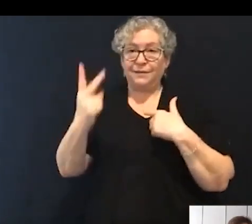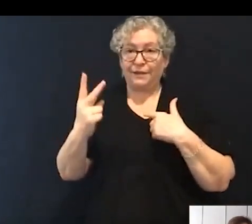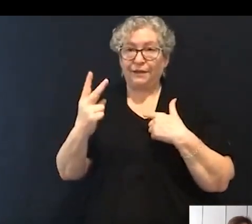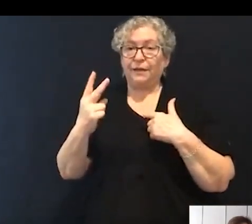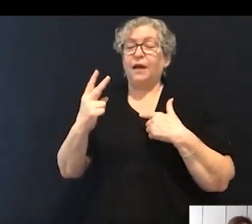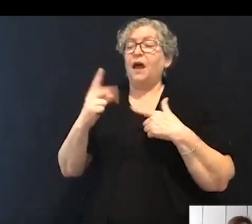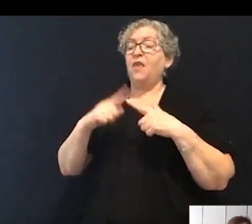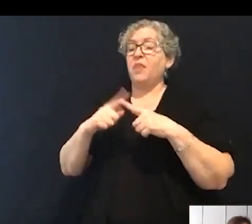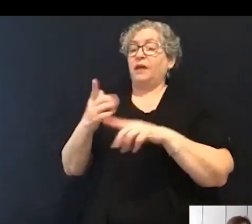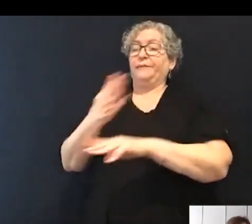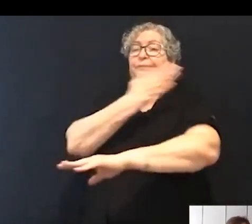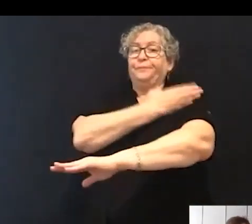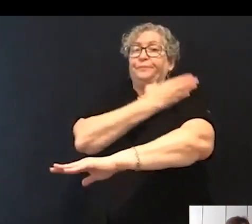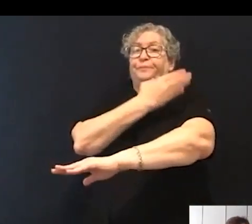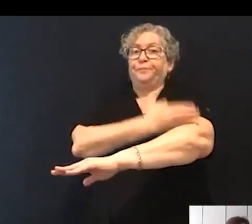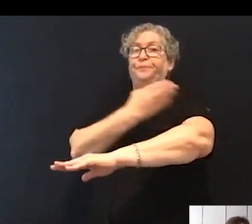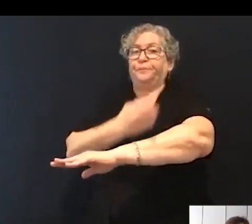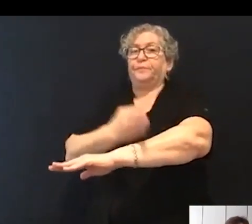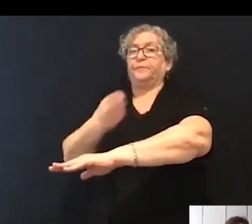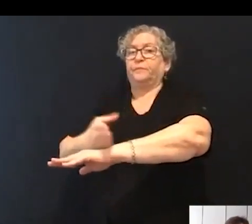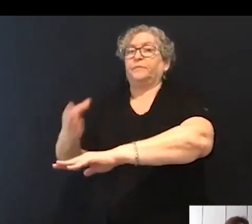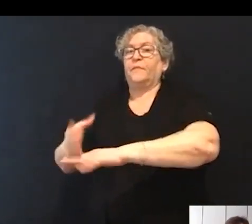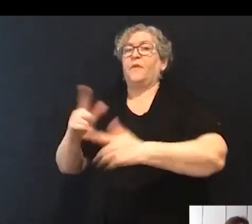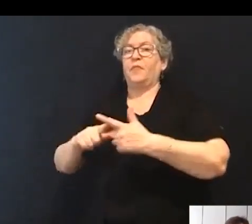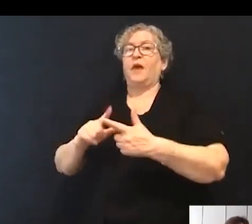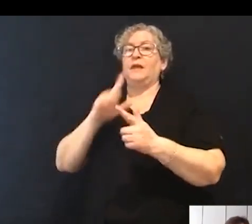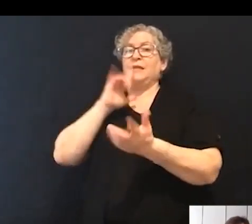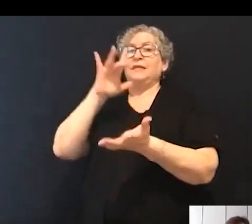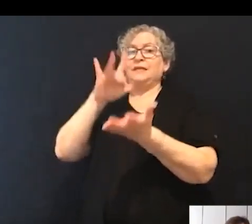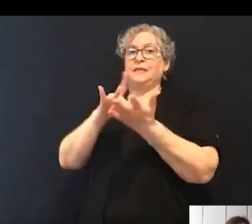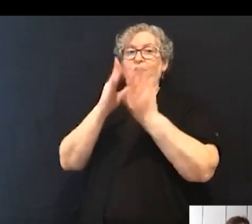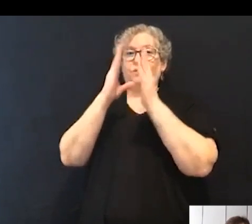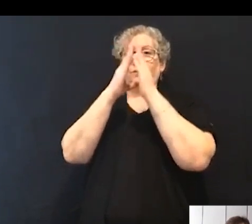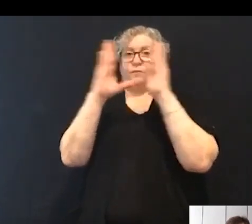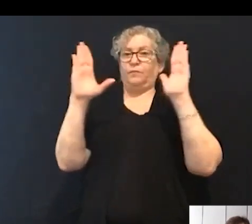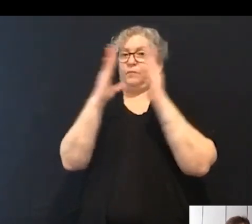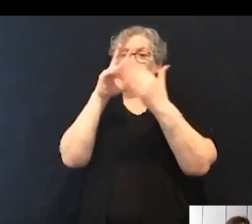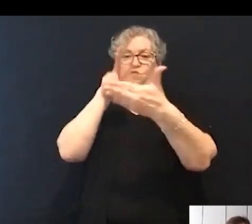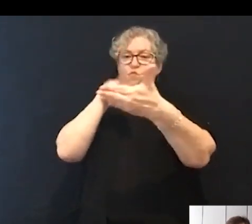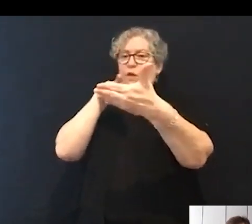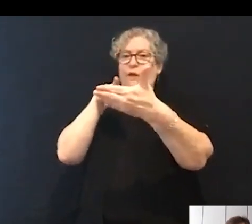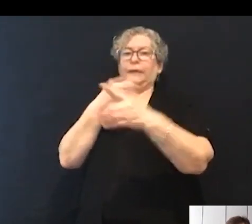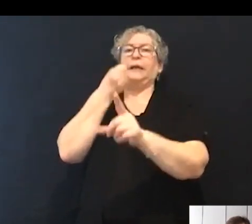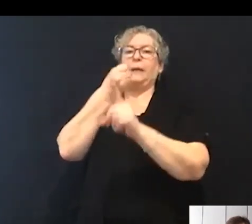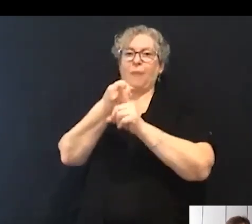And finally, also central vision, so a reading vision, is impacted and gone.